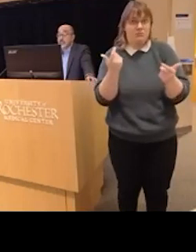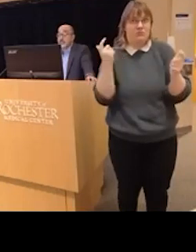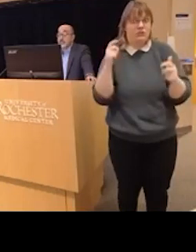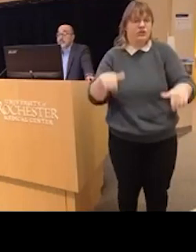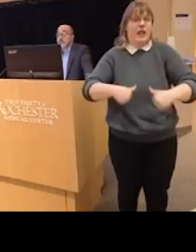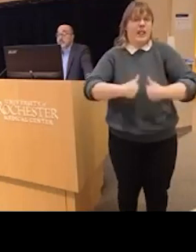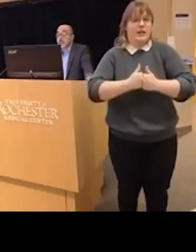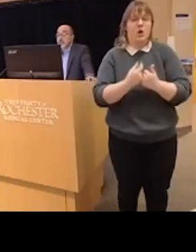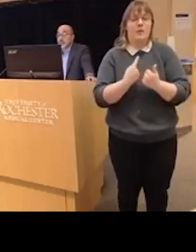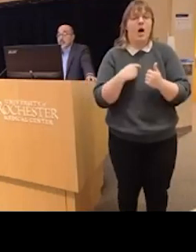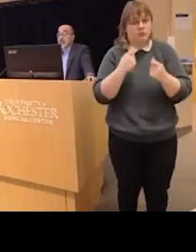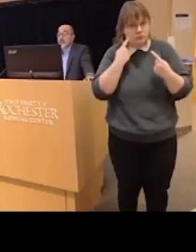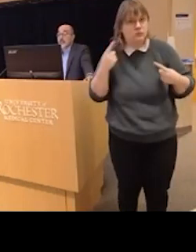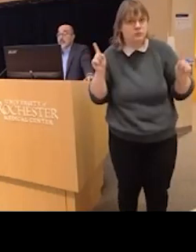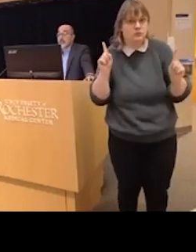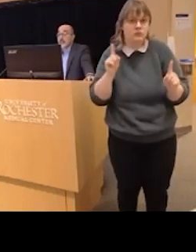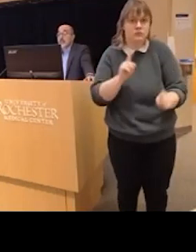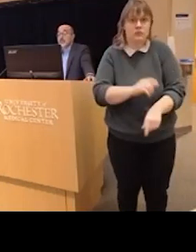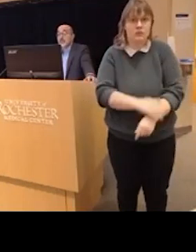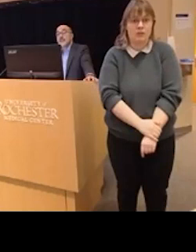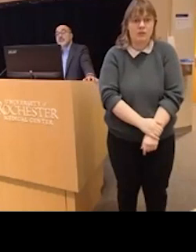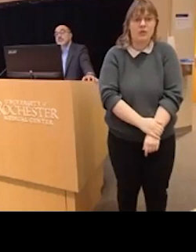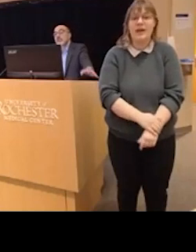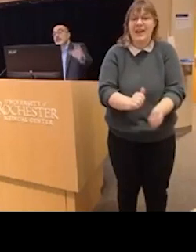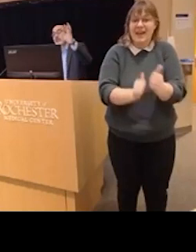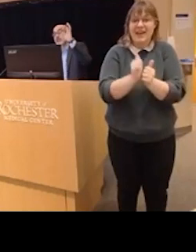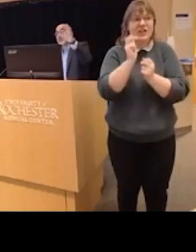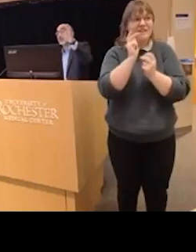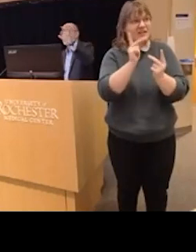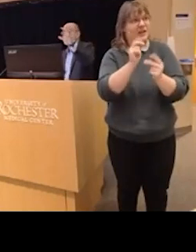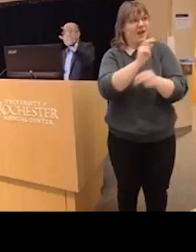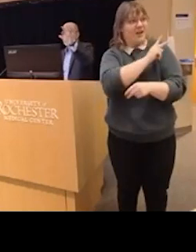but we're able to do it um and so that every visit we have all the patient poor outcomes and then we